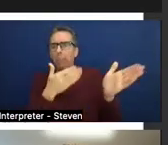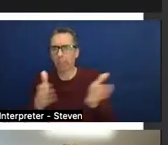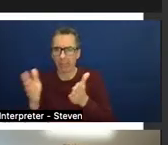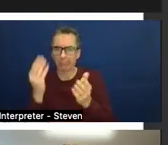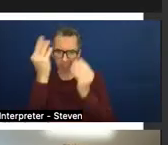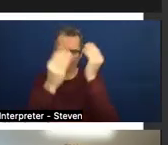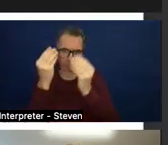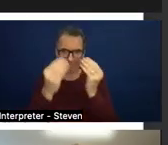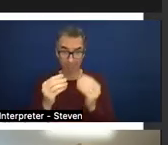Next slide.